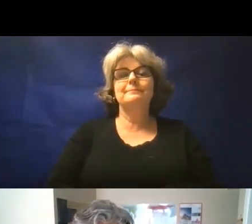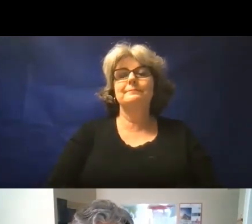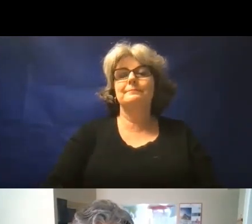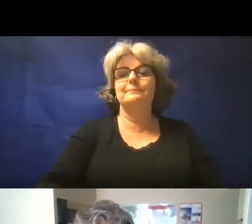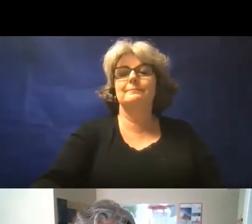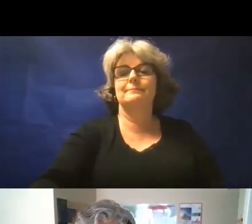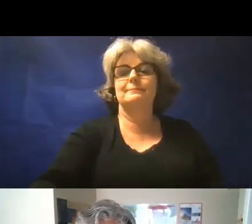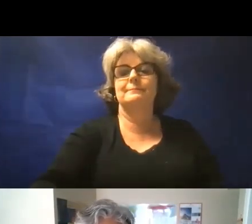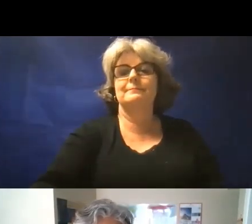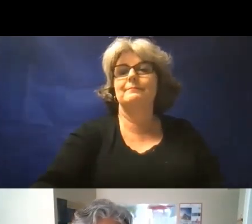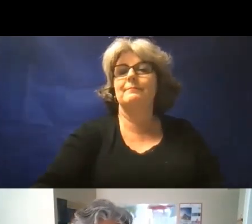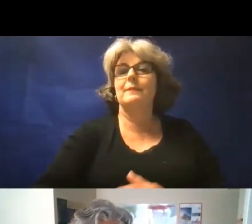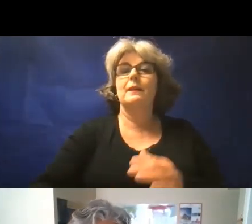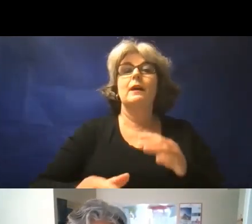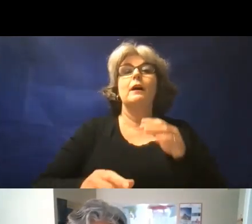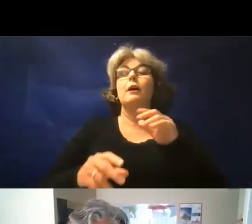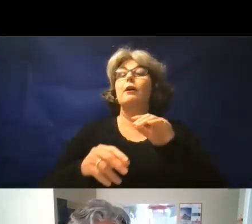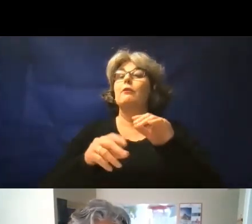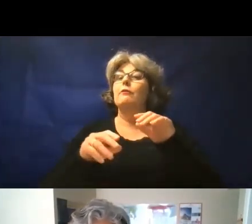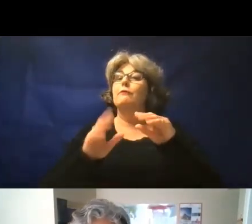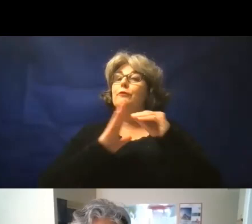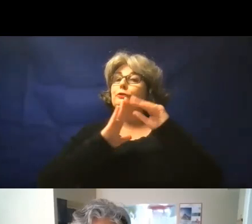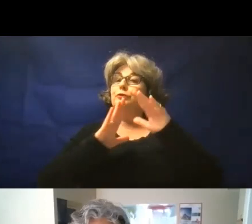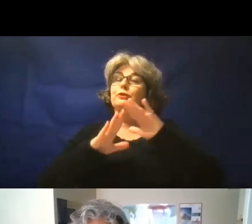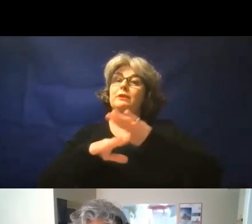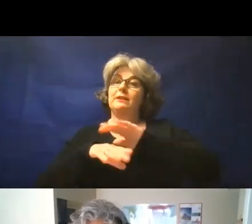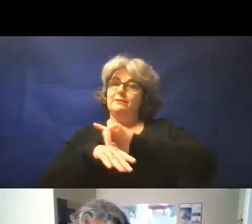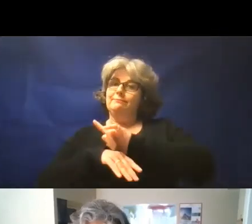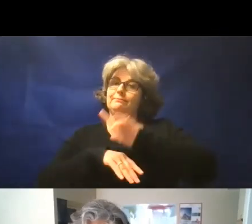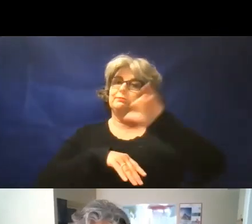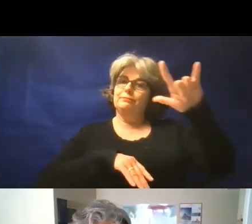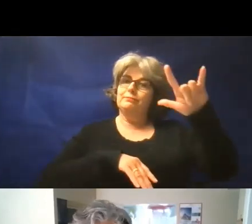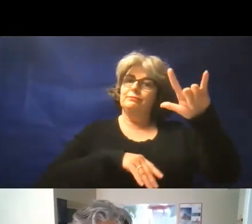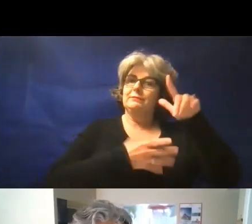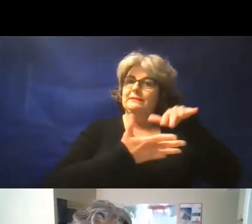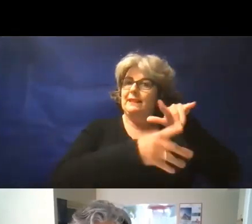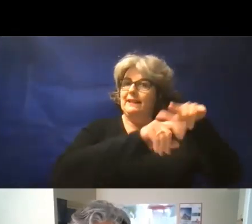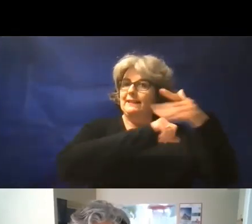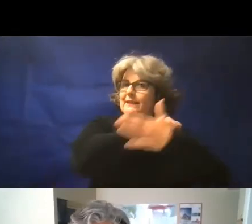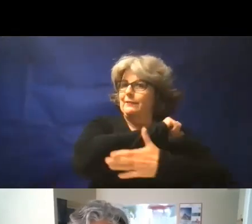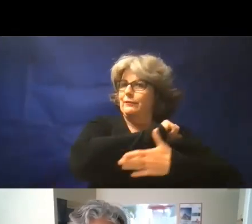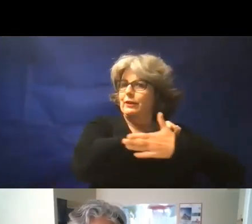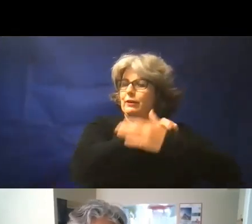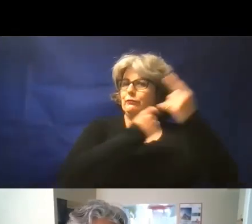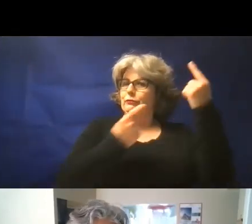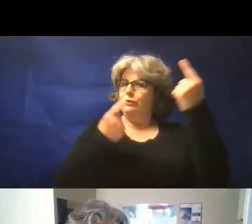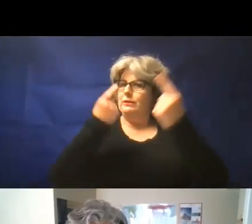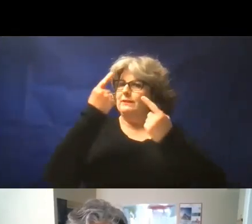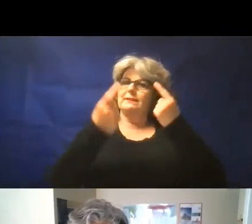thank you. For outbound travelers at a level of program institutional considerations of course